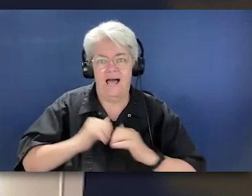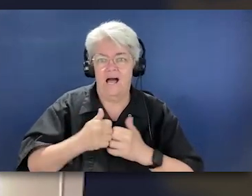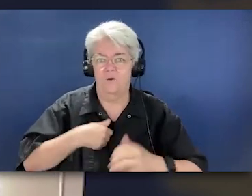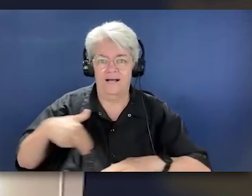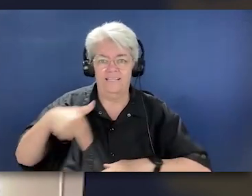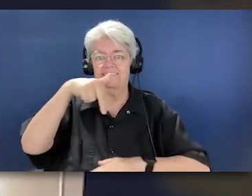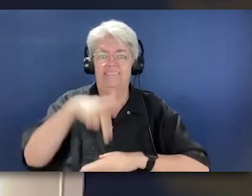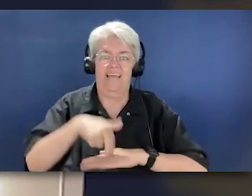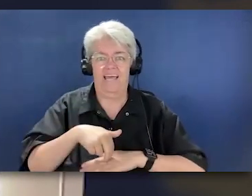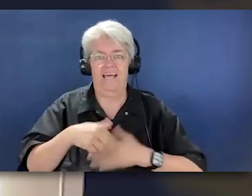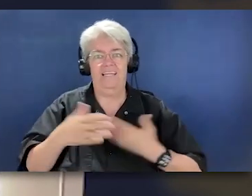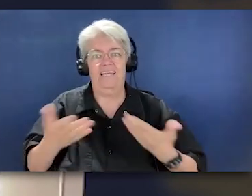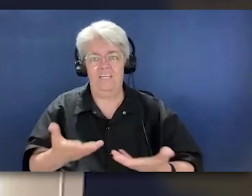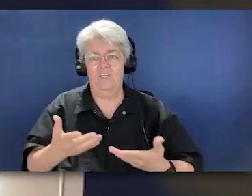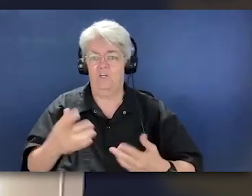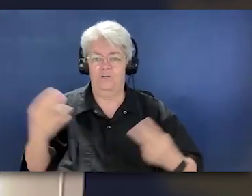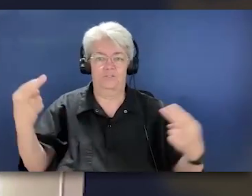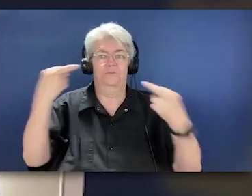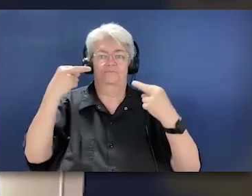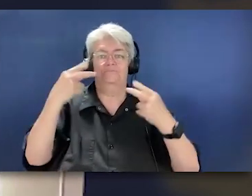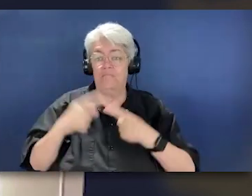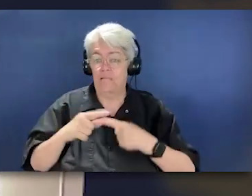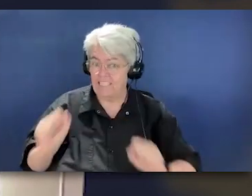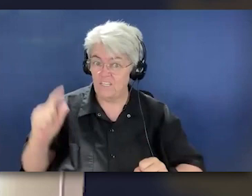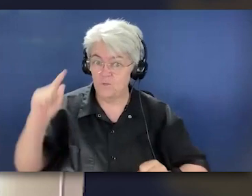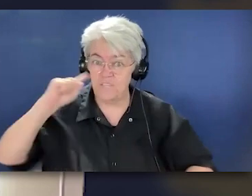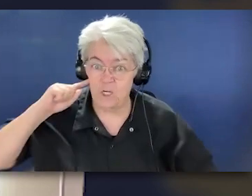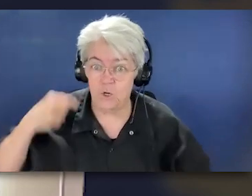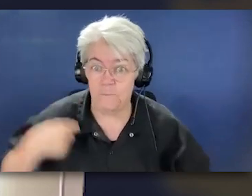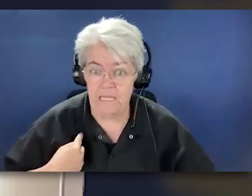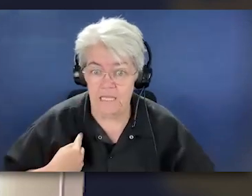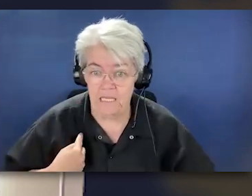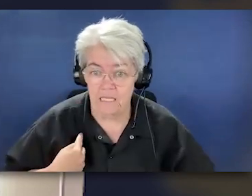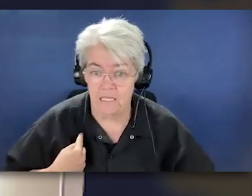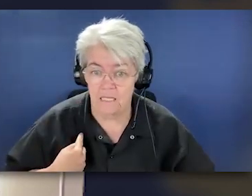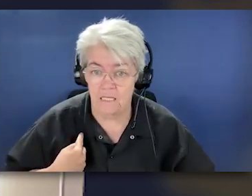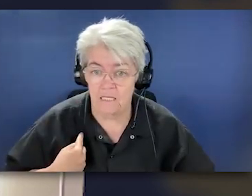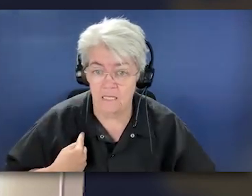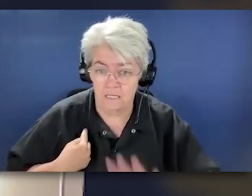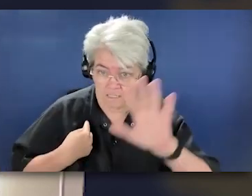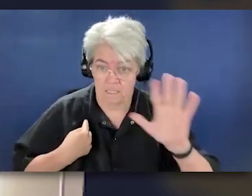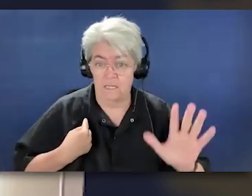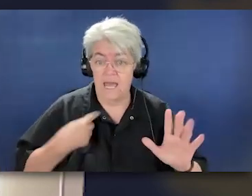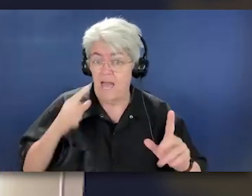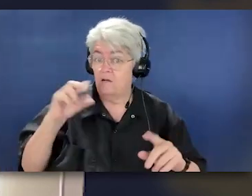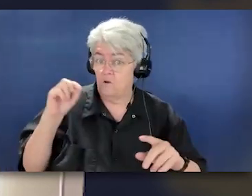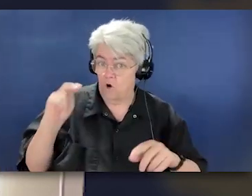you coming on this journey with me today. Can everybody hear me okay? And the online people,